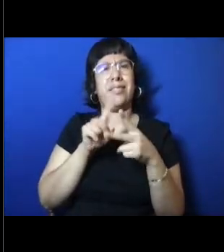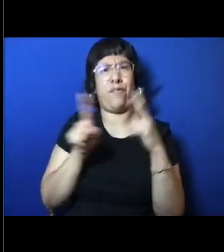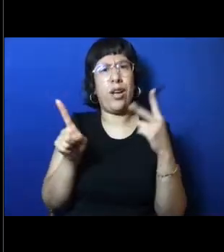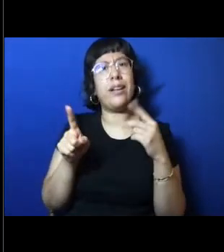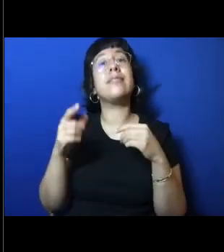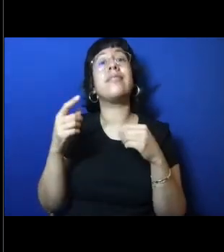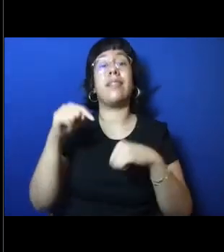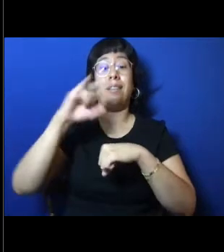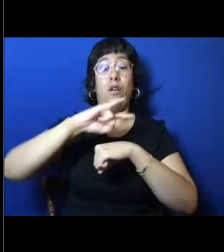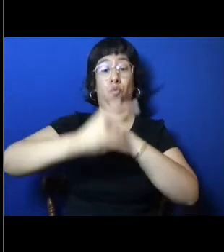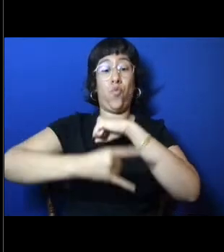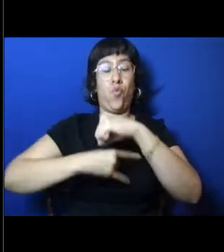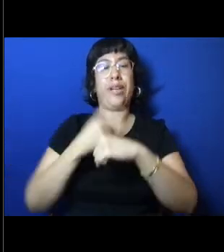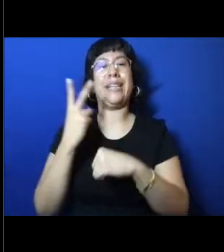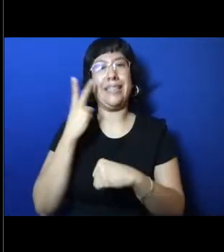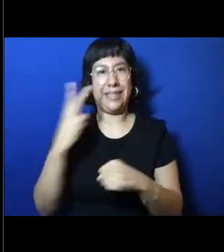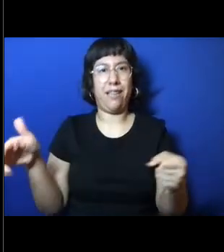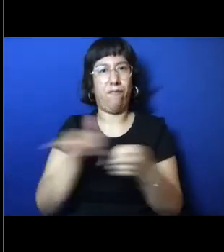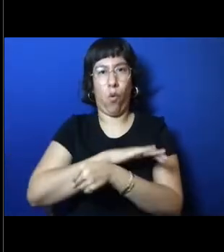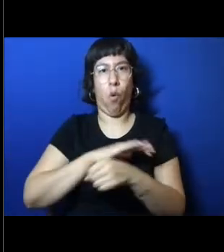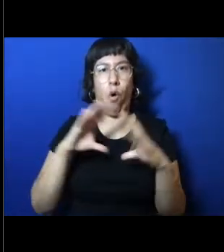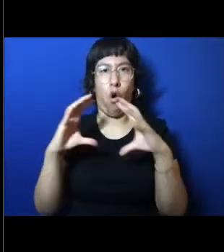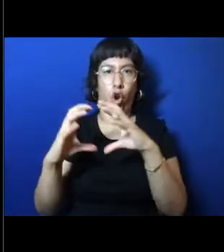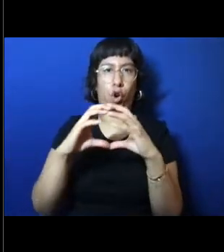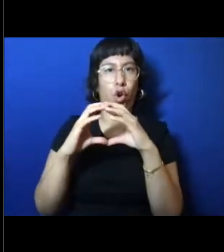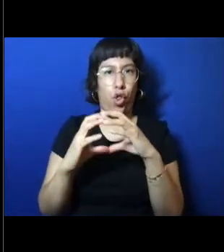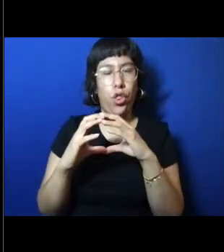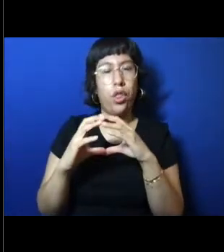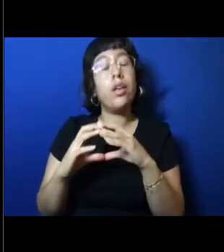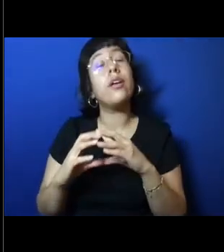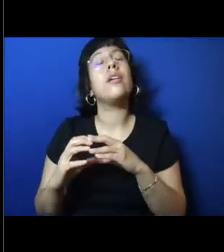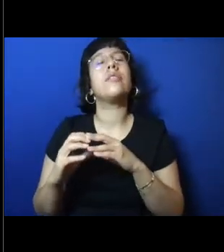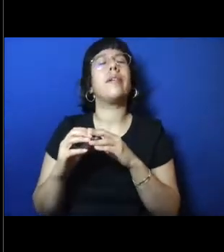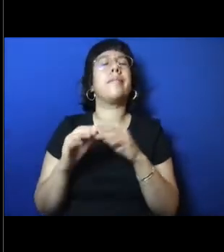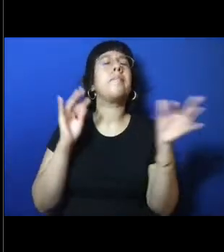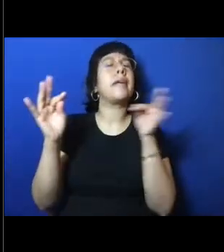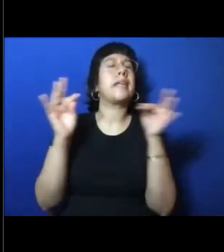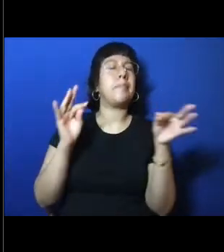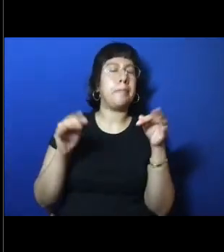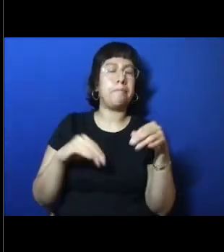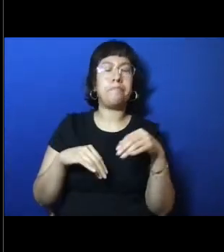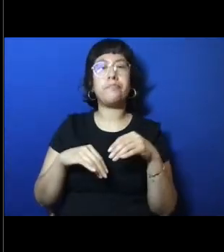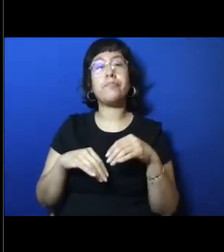I'll give you an example of that here, first to give you a sense of scale. If you're in the lower right-hand corner here